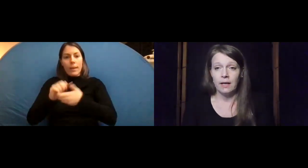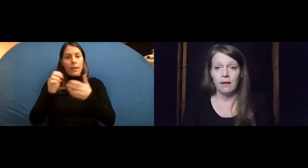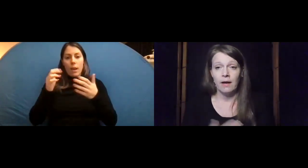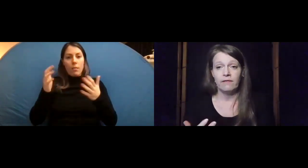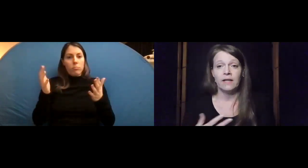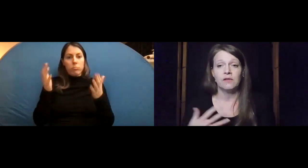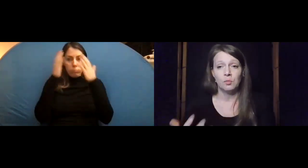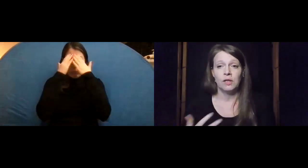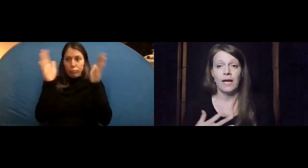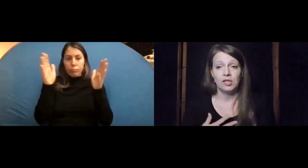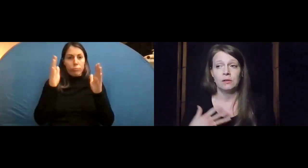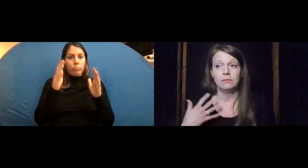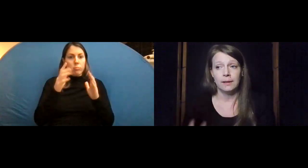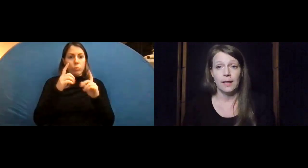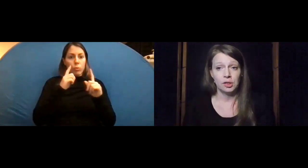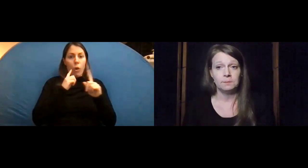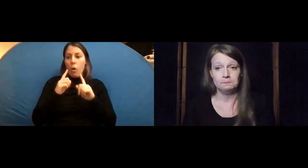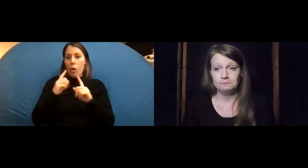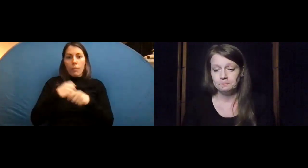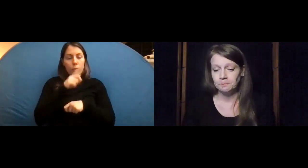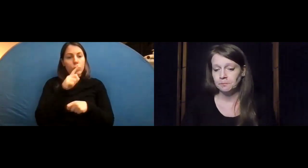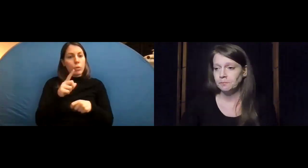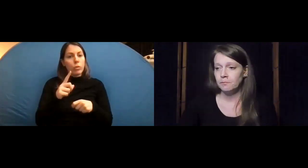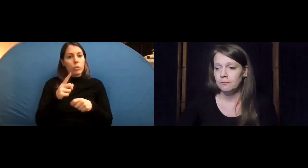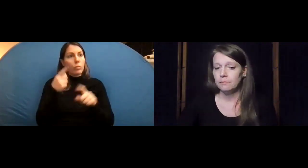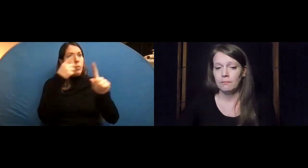each other and collaborating with each other to maintain that effective communication